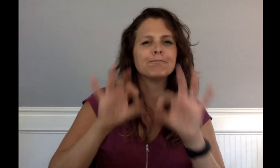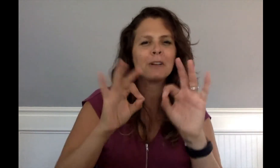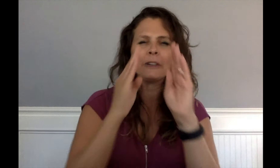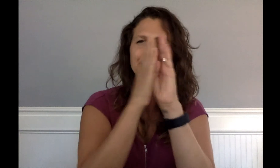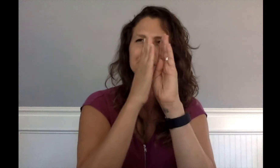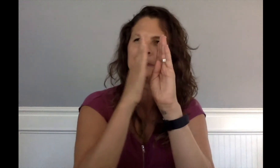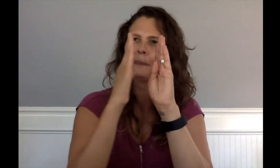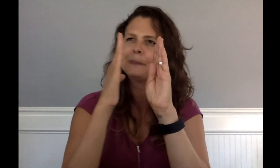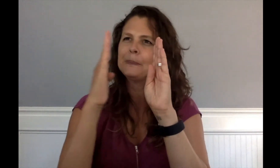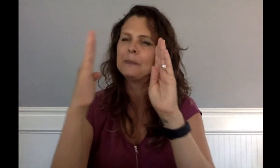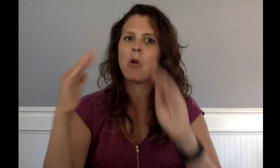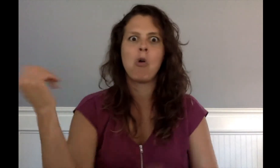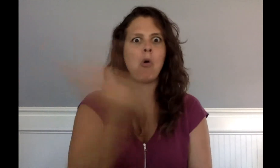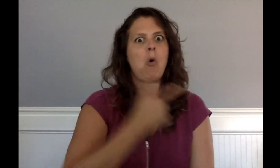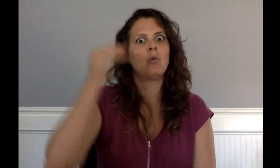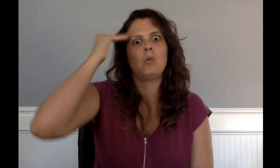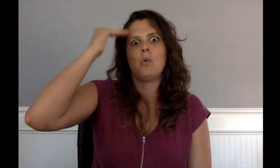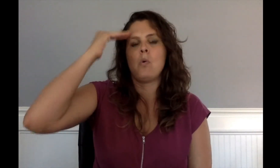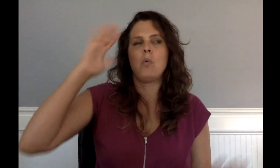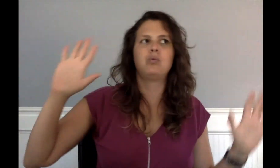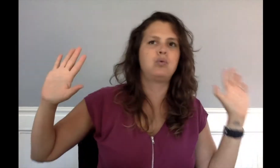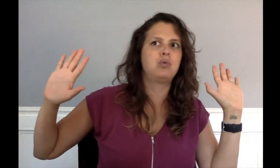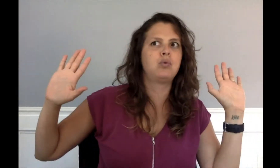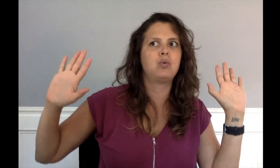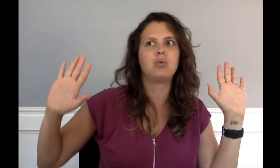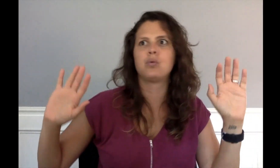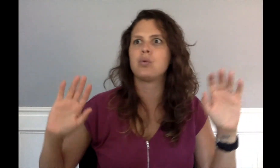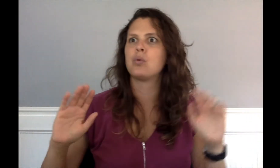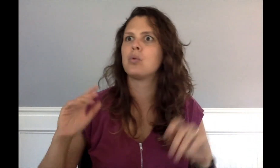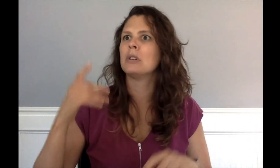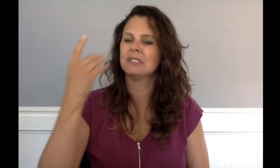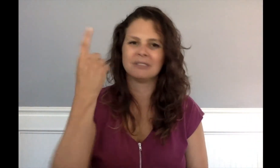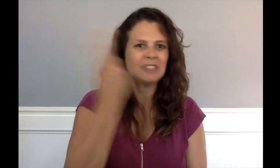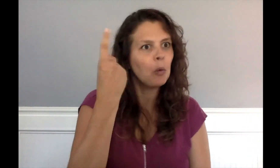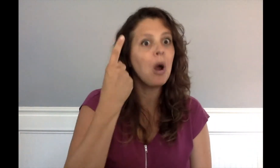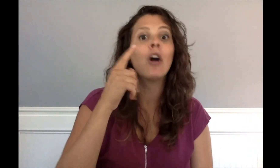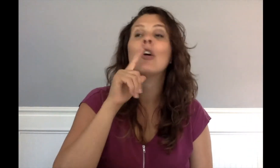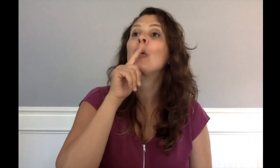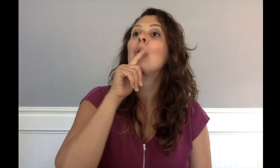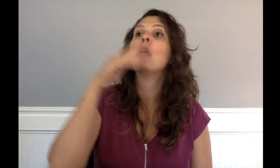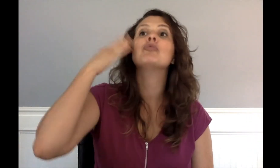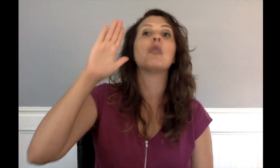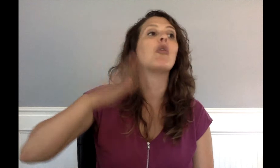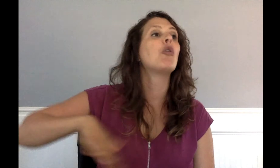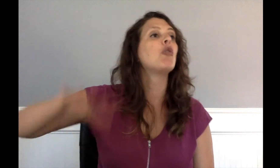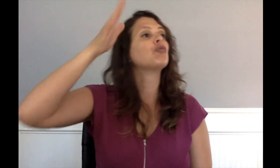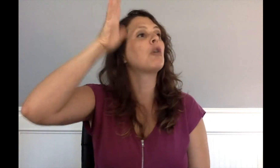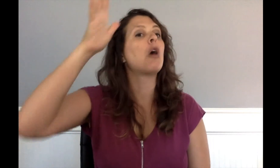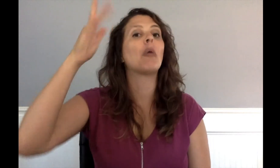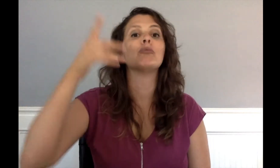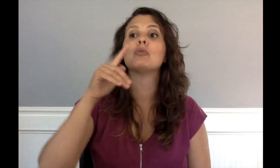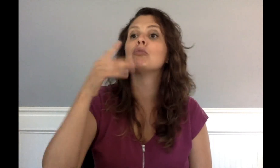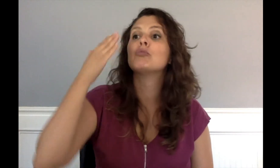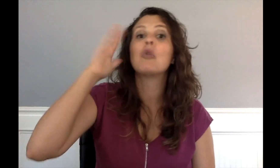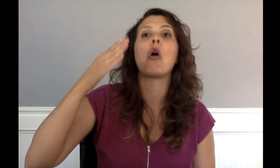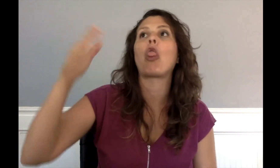his books. We all do! Someone took a book who doesn't know